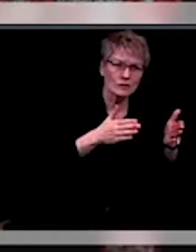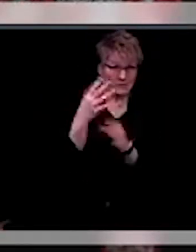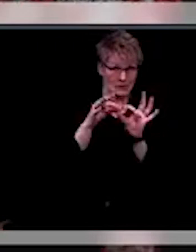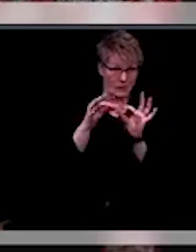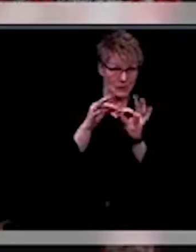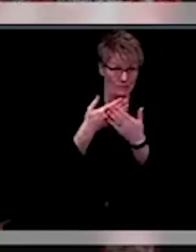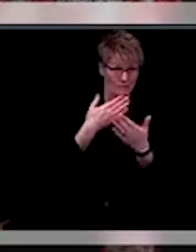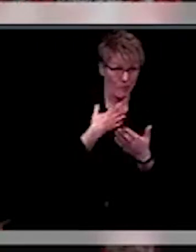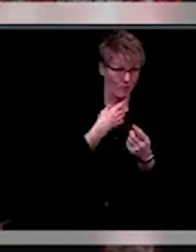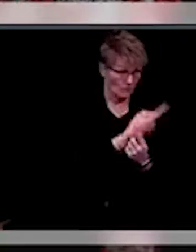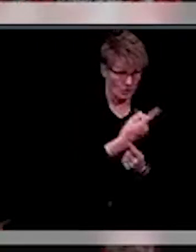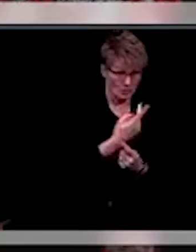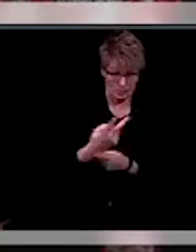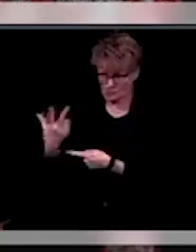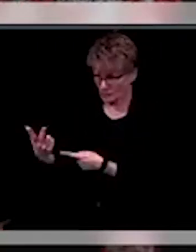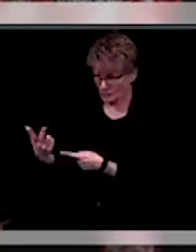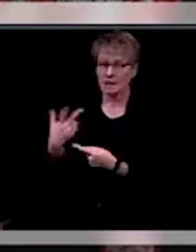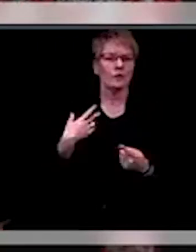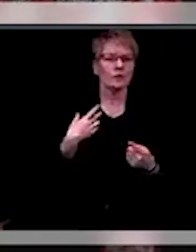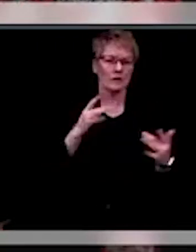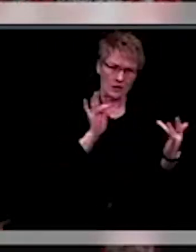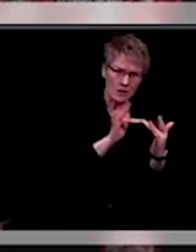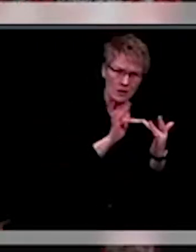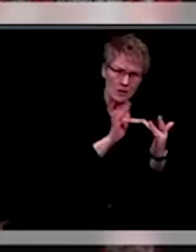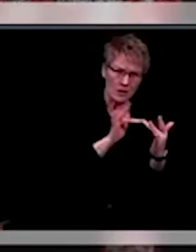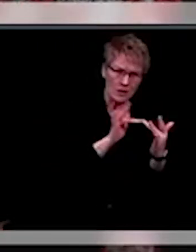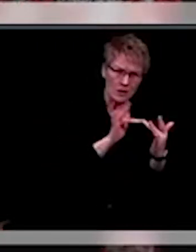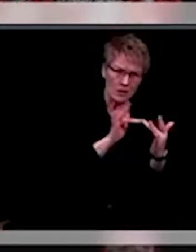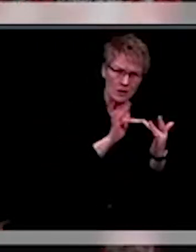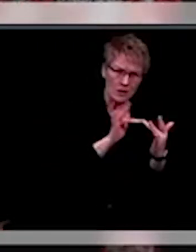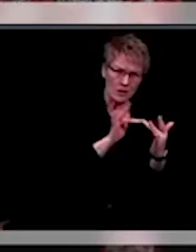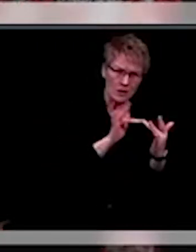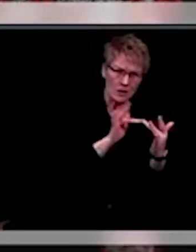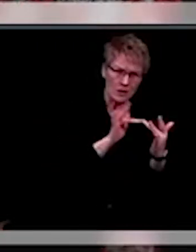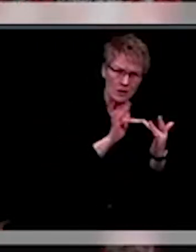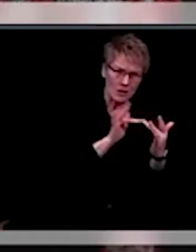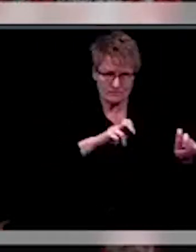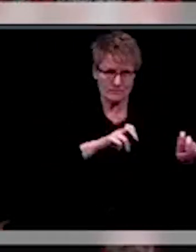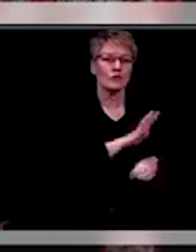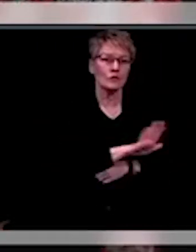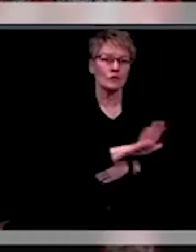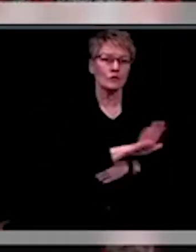who aren't in those kinds of situations, we need them to, if they get a positive test,